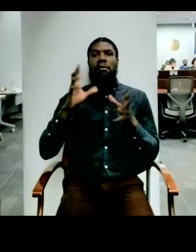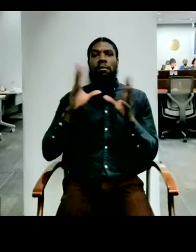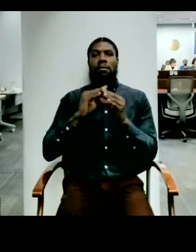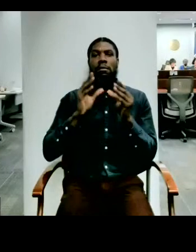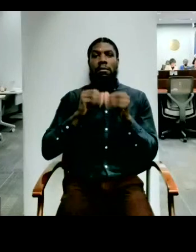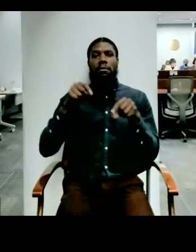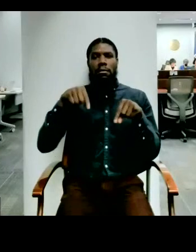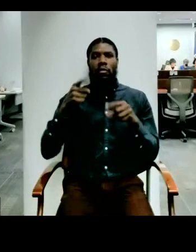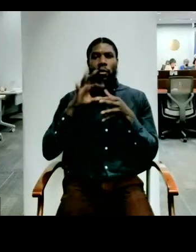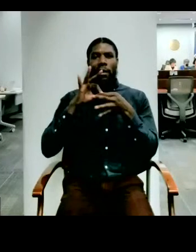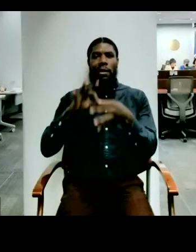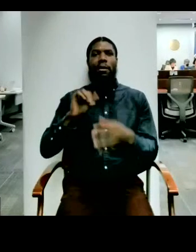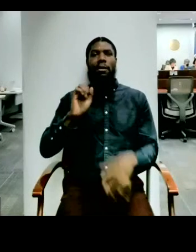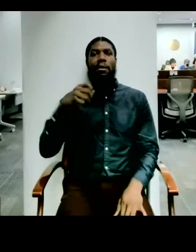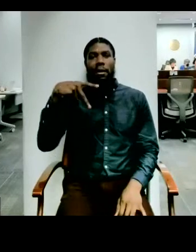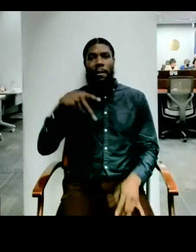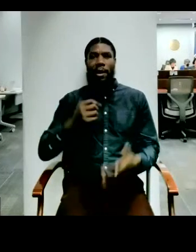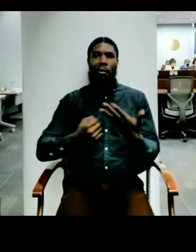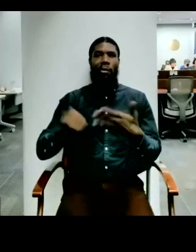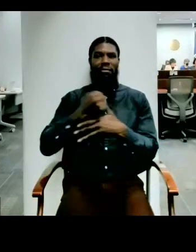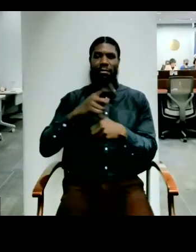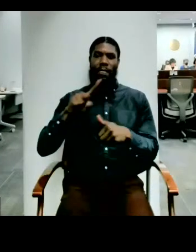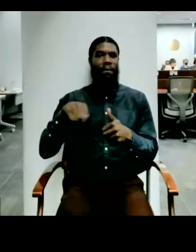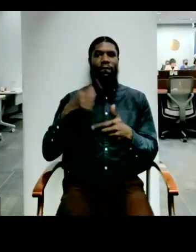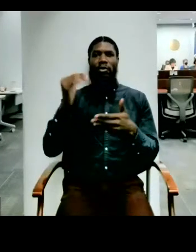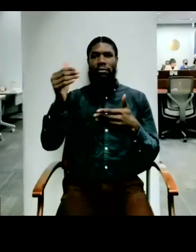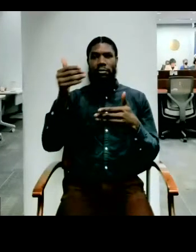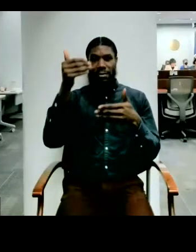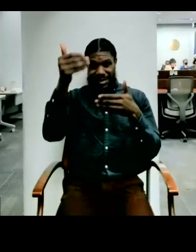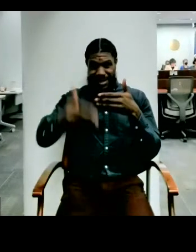priorities is only one step in the Commission solicitation of inputted from the public.